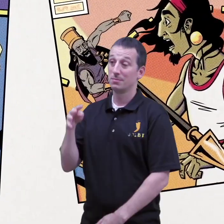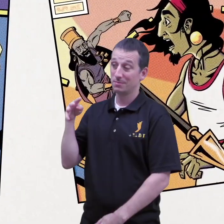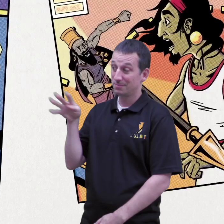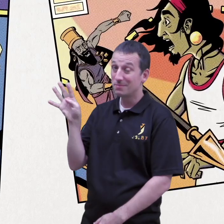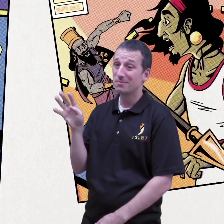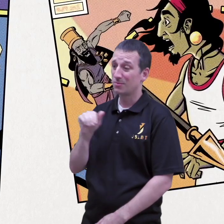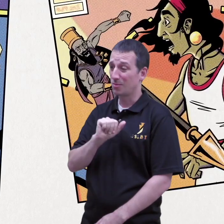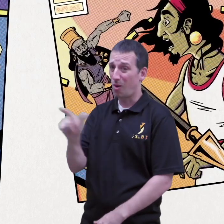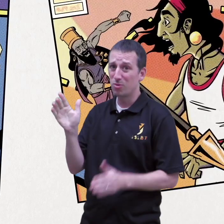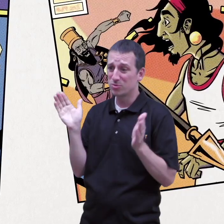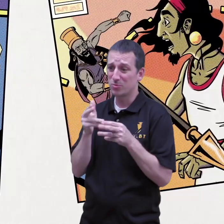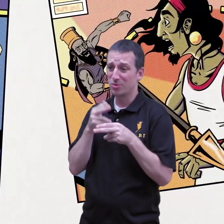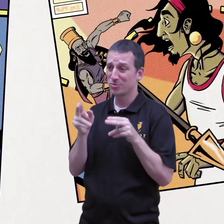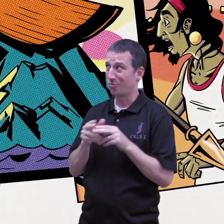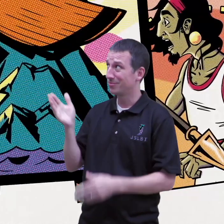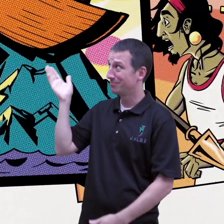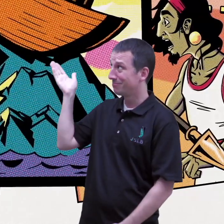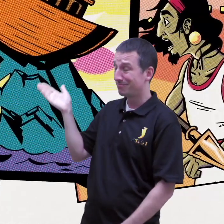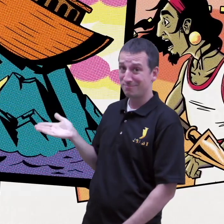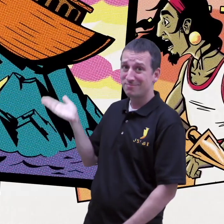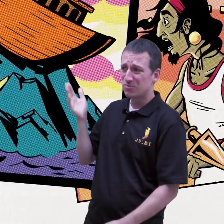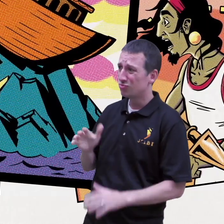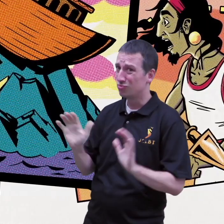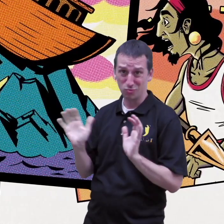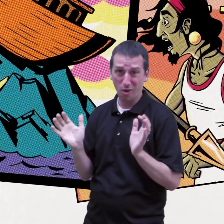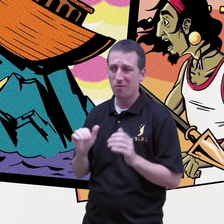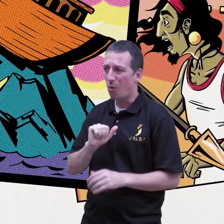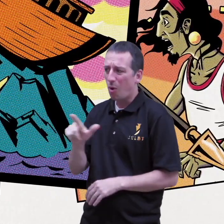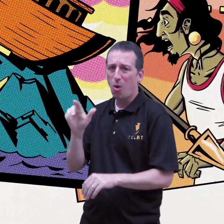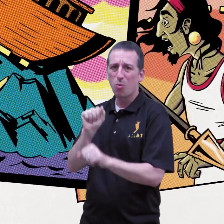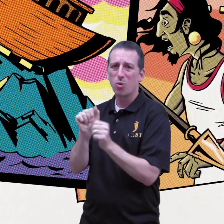Tim: Exactly. And all the smaller stories, hundreds of them, they fit within the